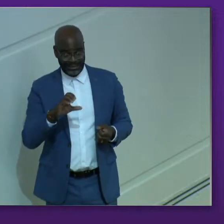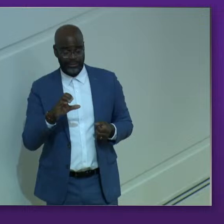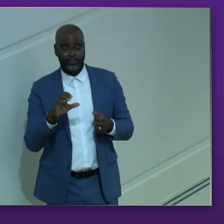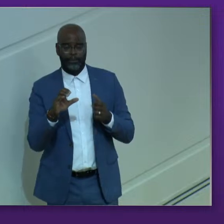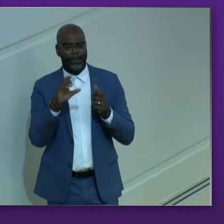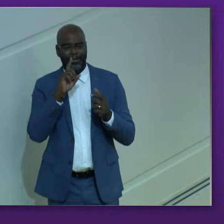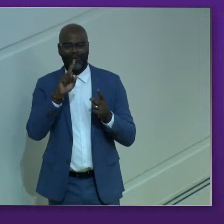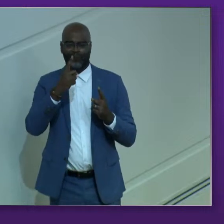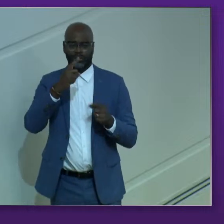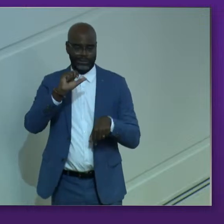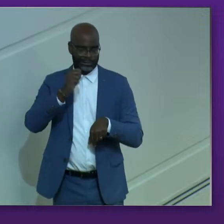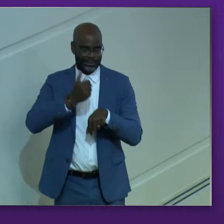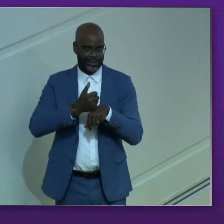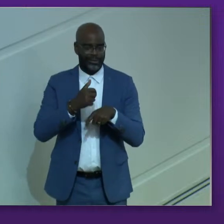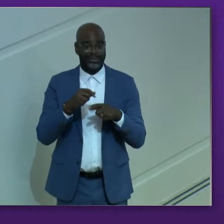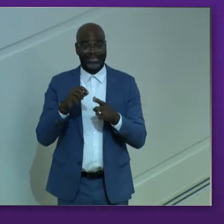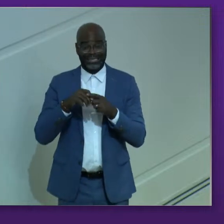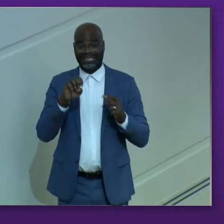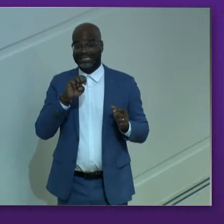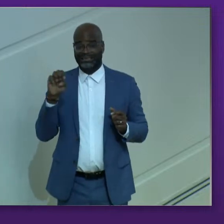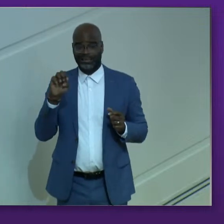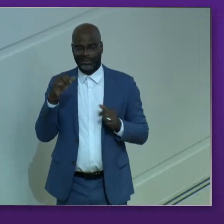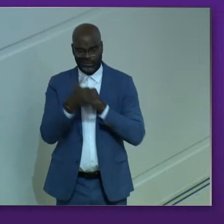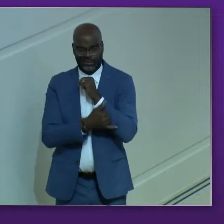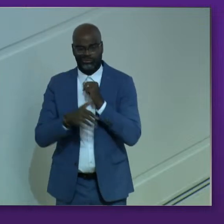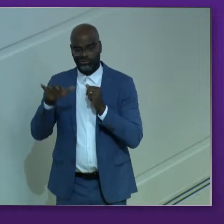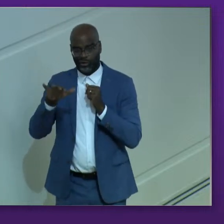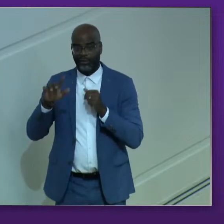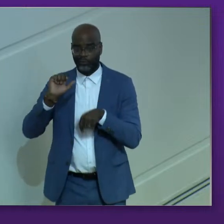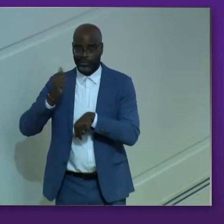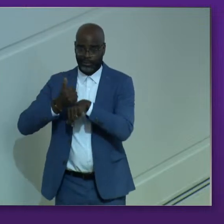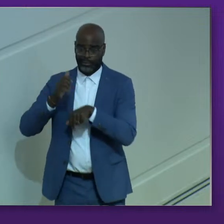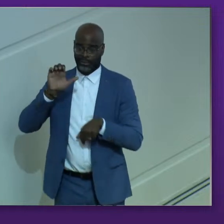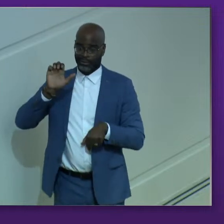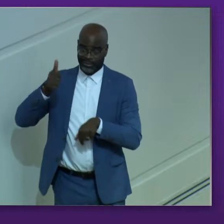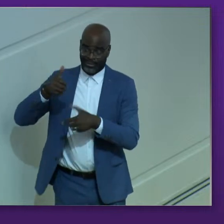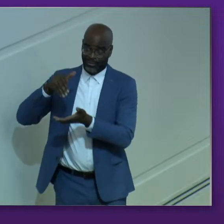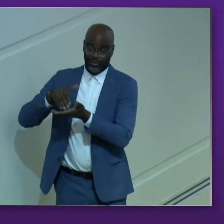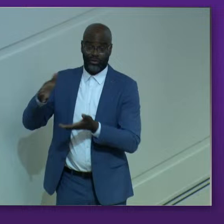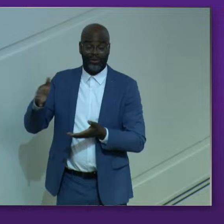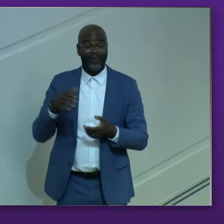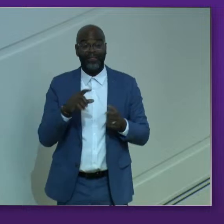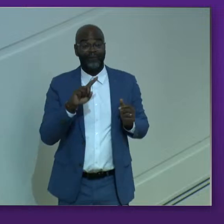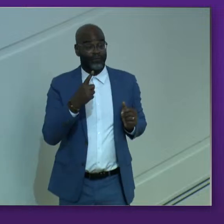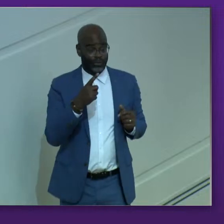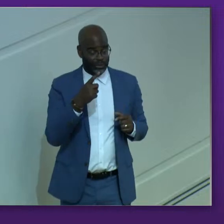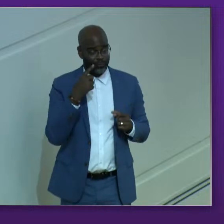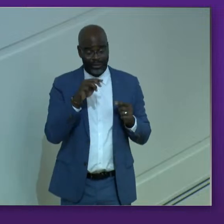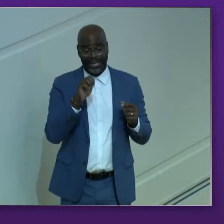COORDINATION AND PLANNING FOR A SUCCESSFUL LAUNCH OF THE EAST COUNTY EDUCATION CENTER WORK